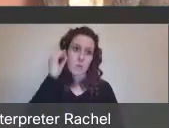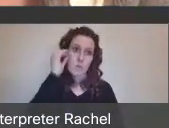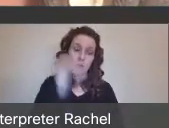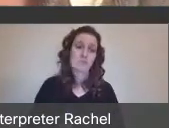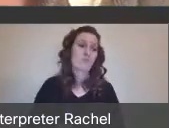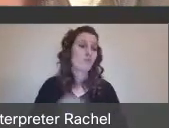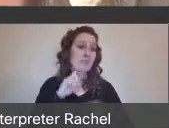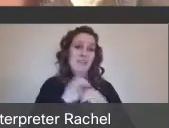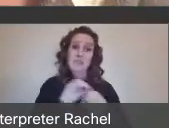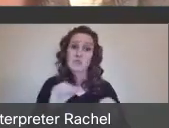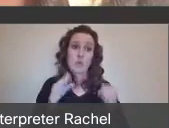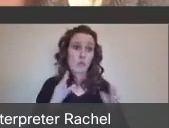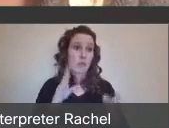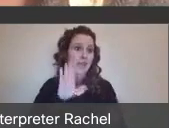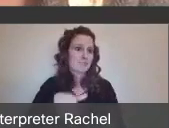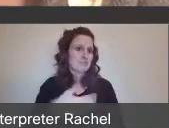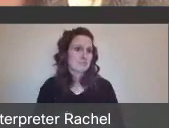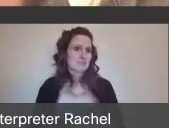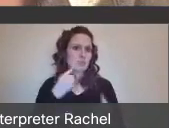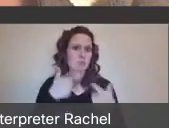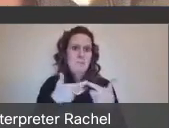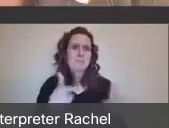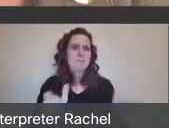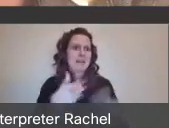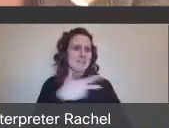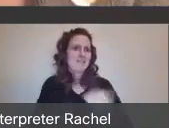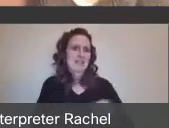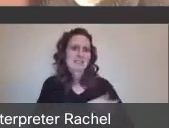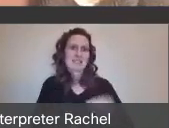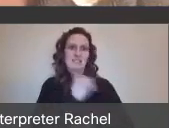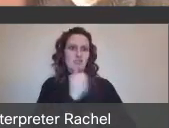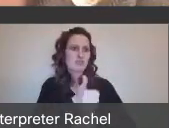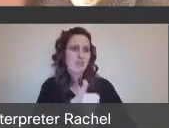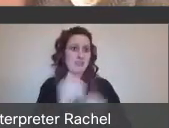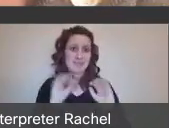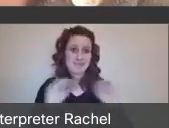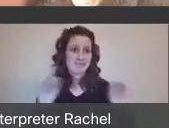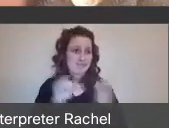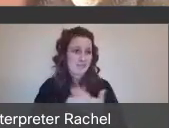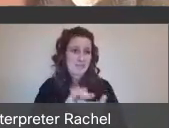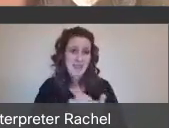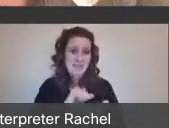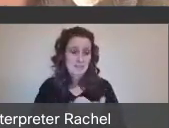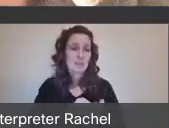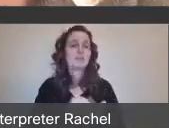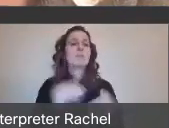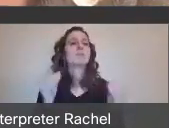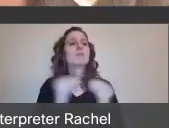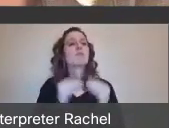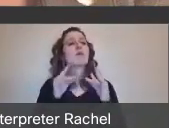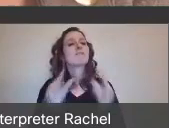get to one of these mass vaccination sites and it would be just so much more efficient if we could